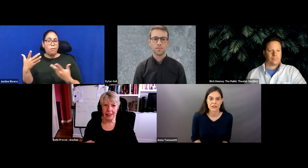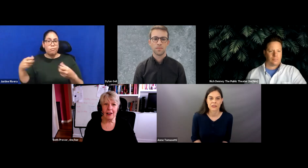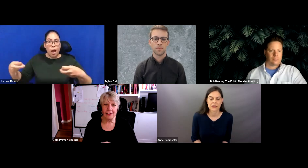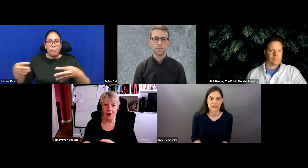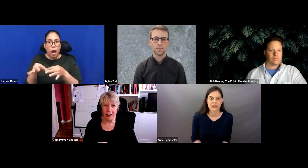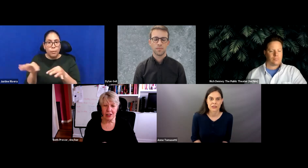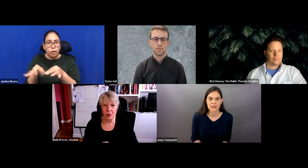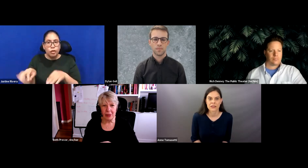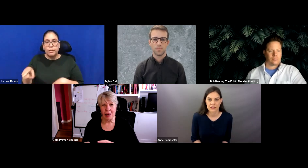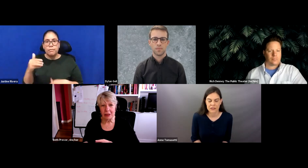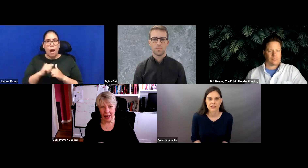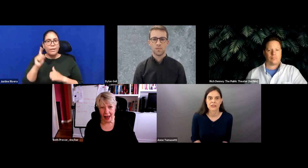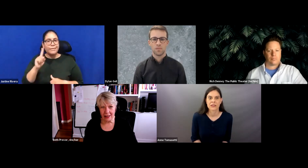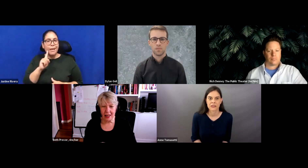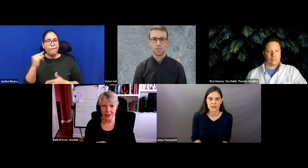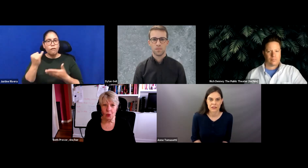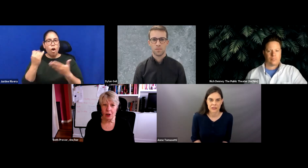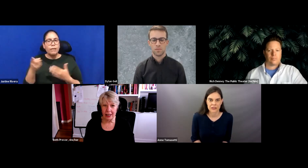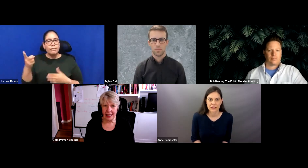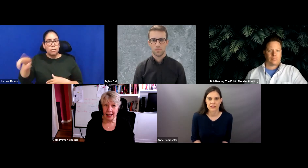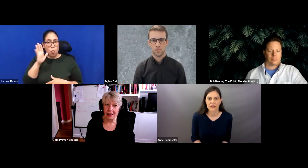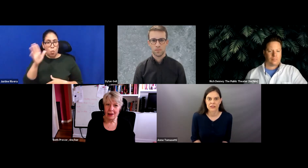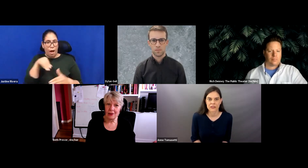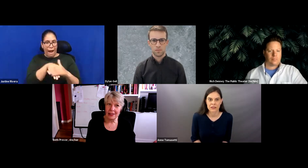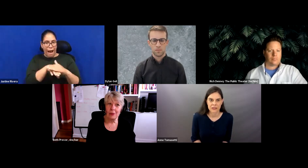Deaf artists would be able to access the work that they they